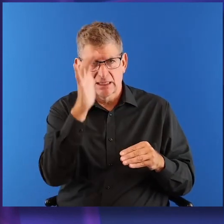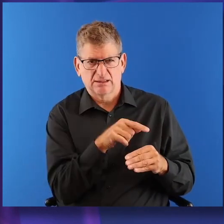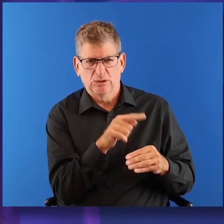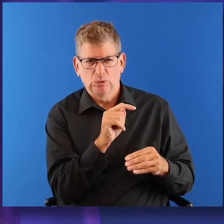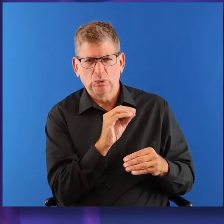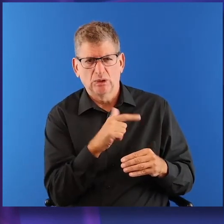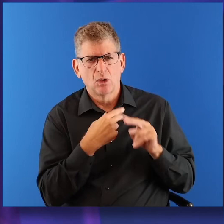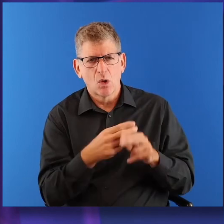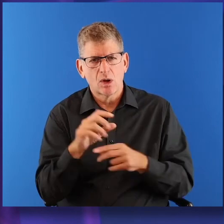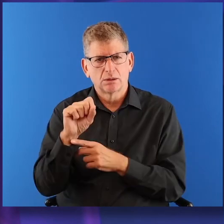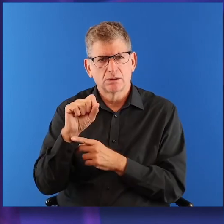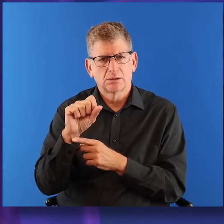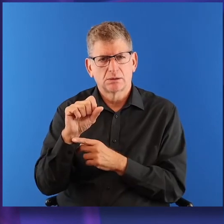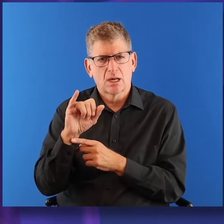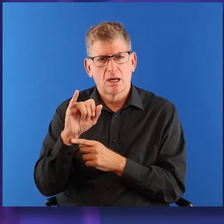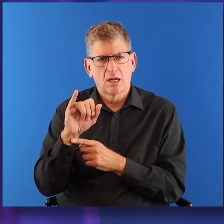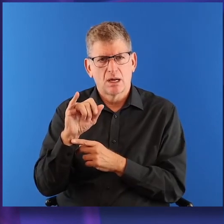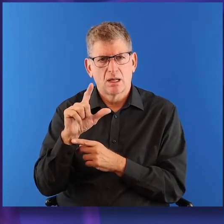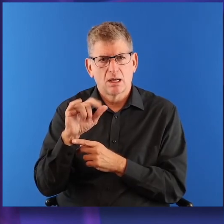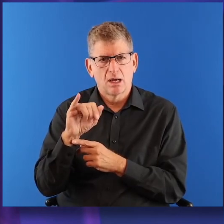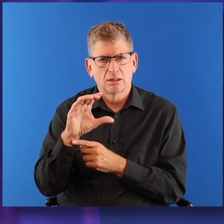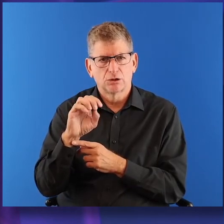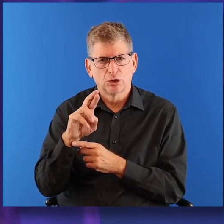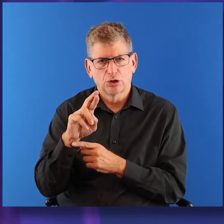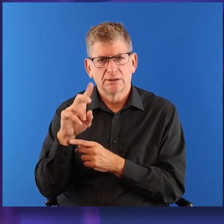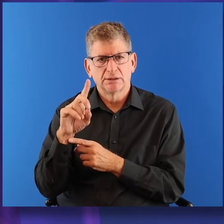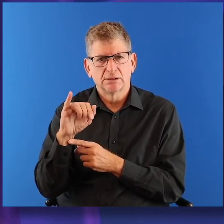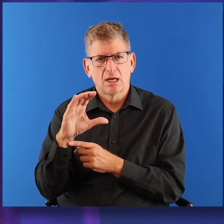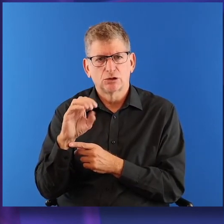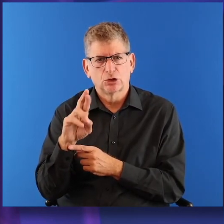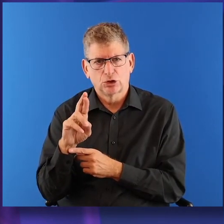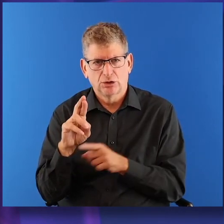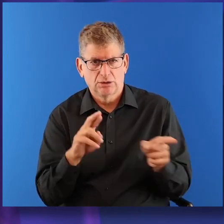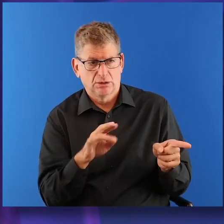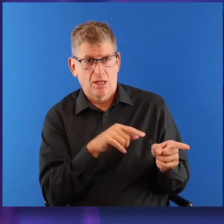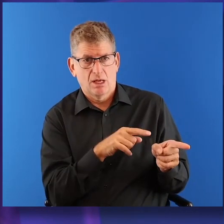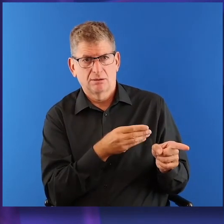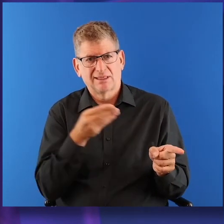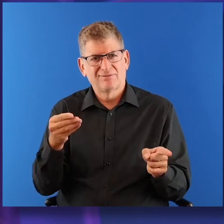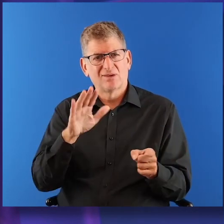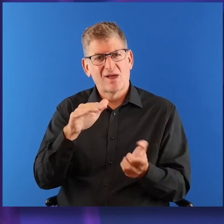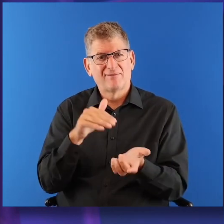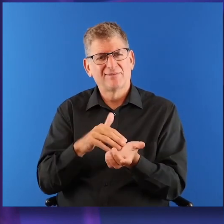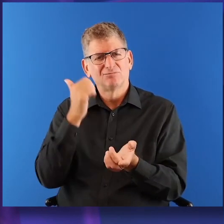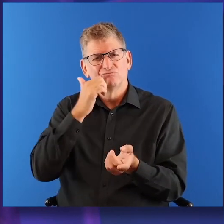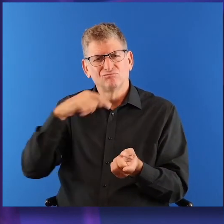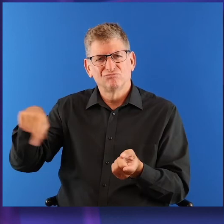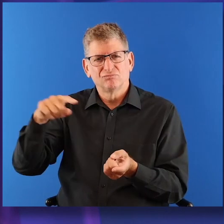that gives your everyday physician that might have a hunch the opportunity to hop into